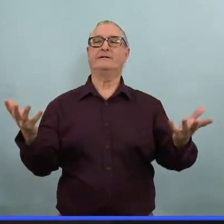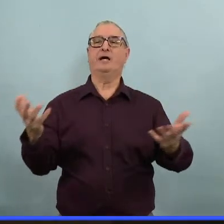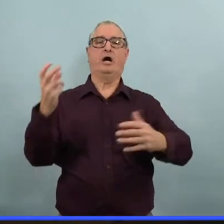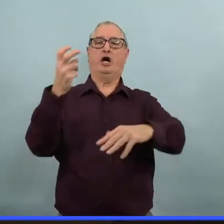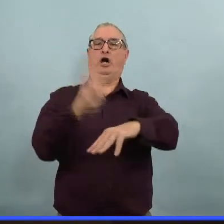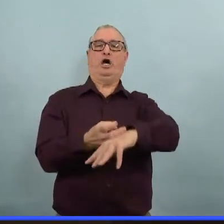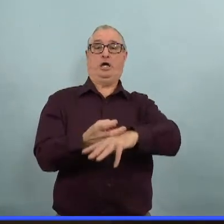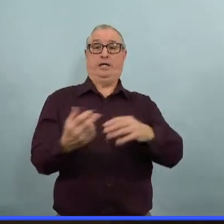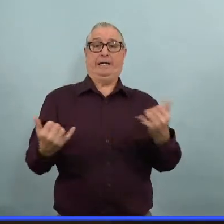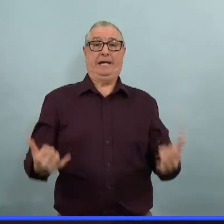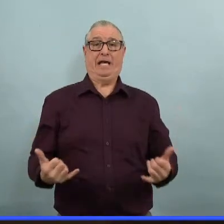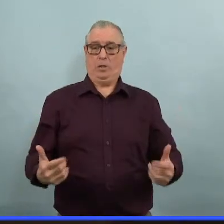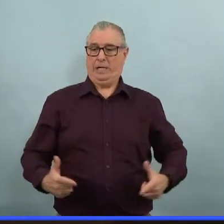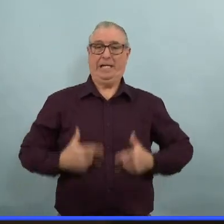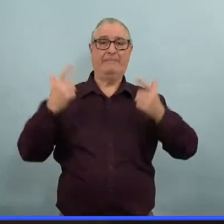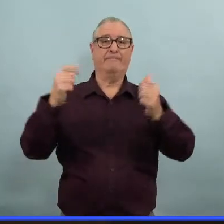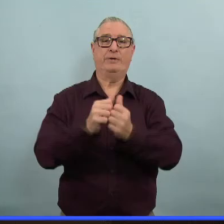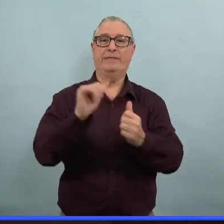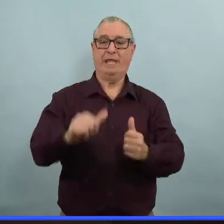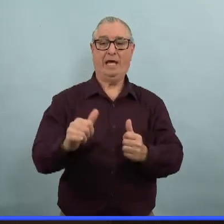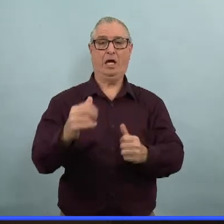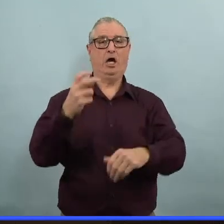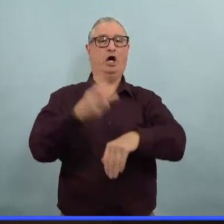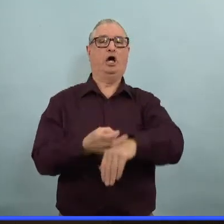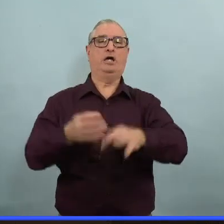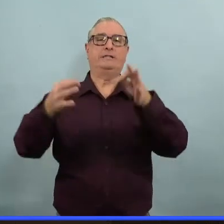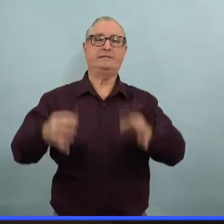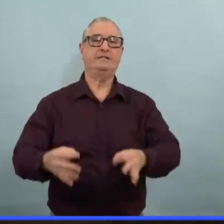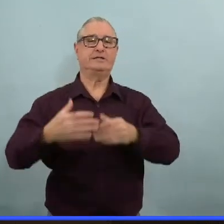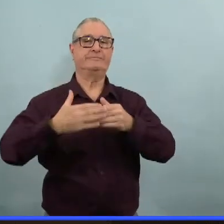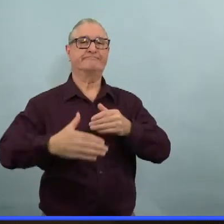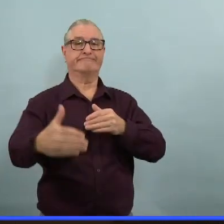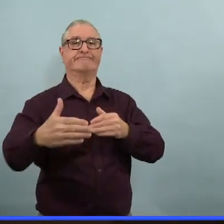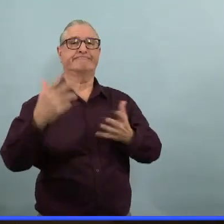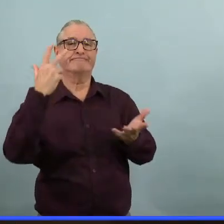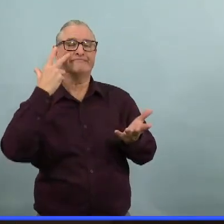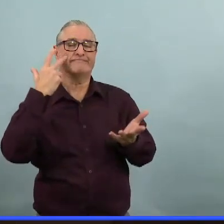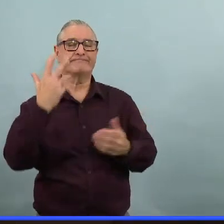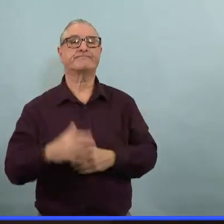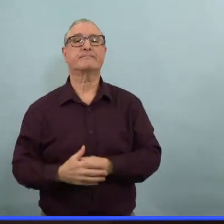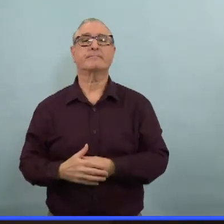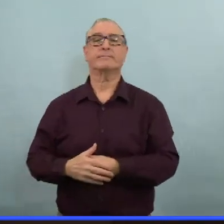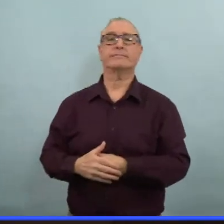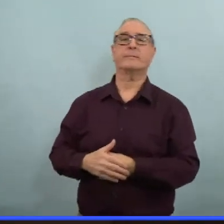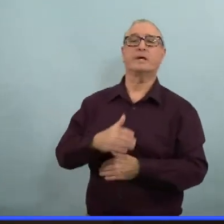the changes to capacity because if everybody's still at 50 but you lift the 250 maximum